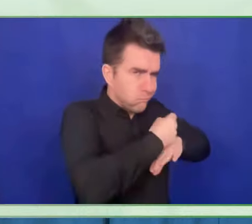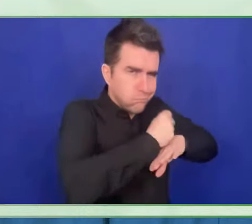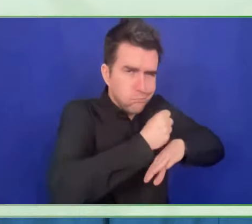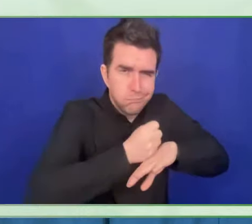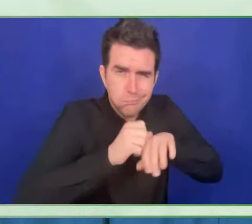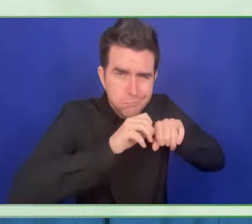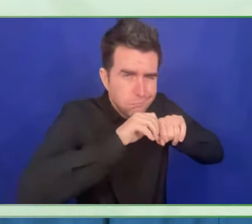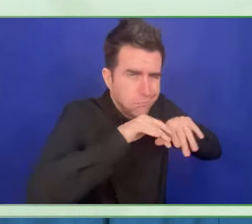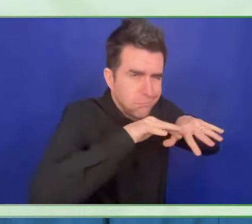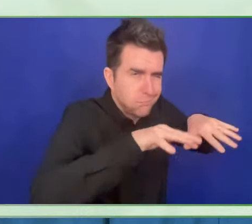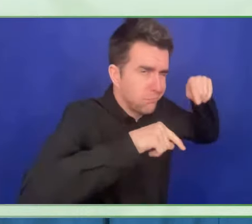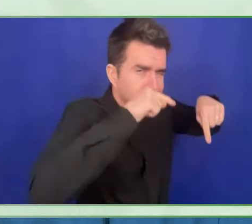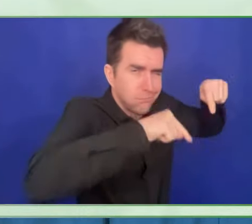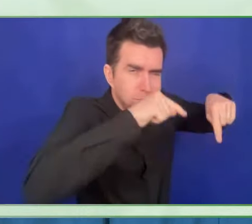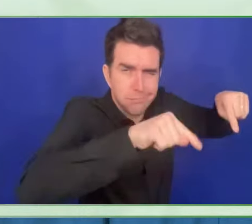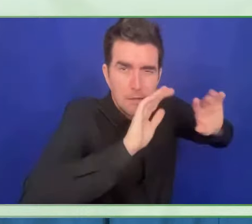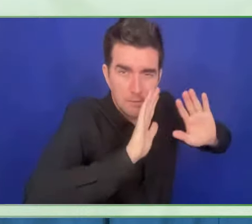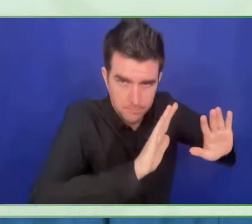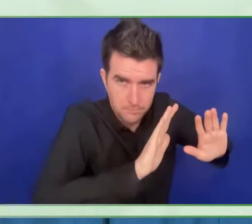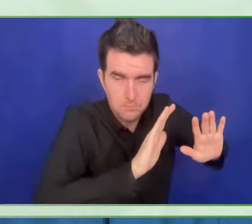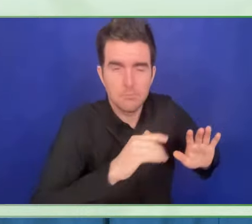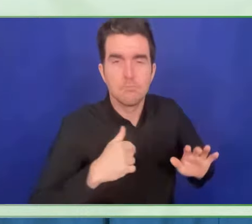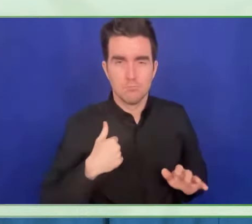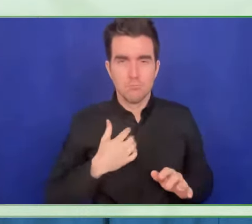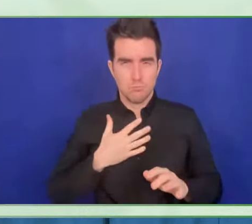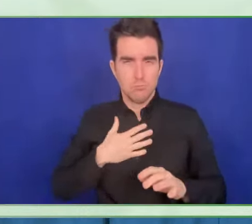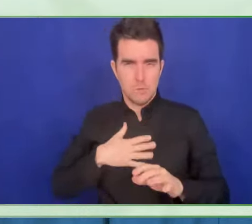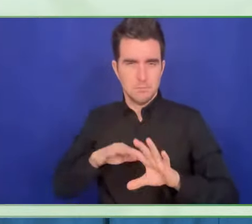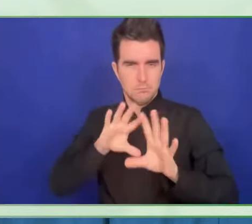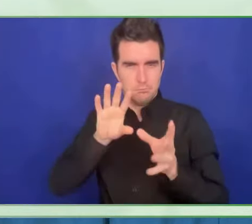build a barrier free in Europe.